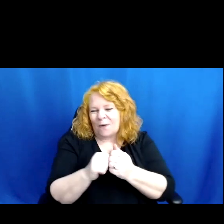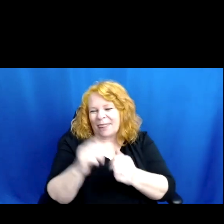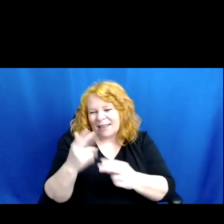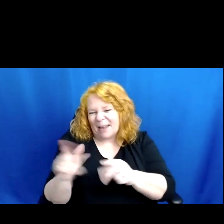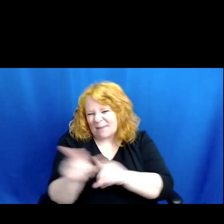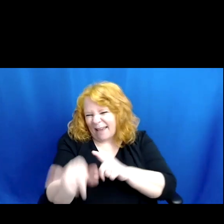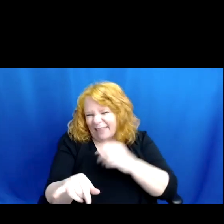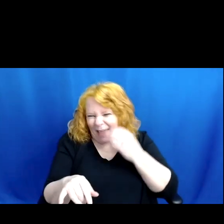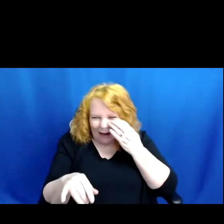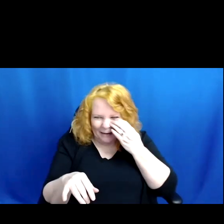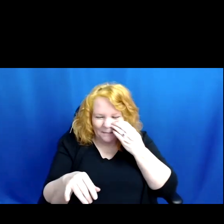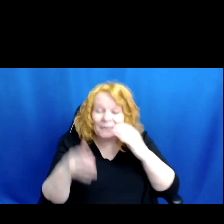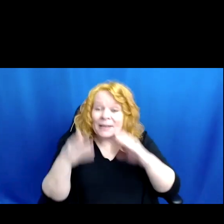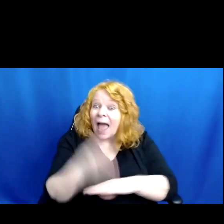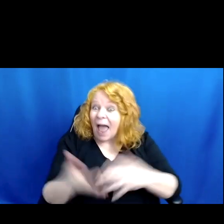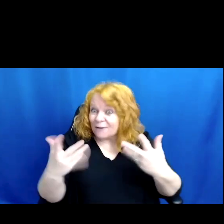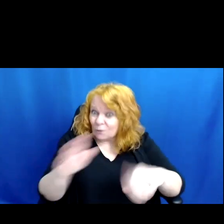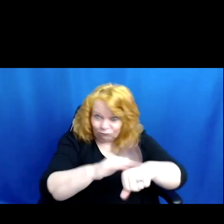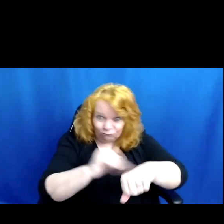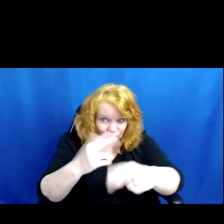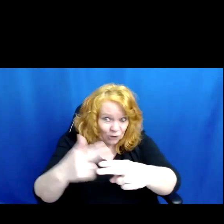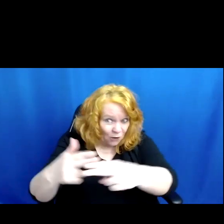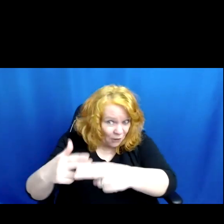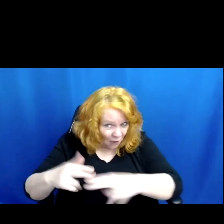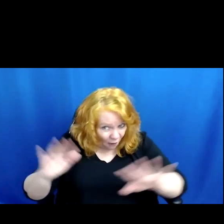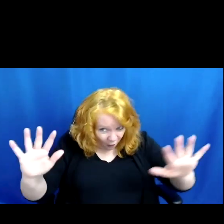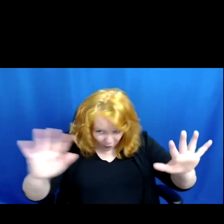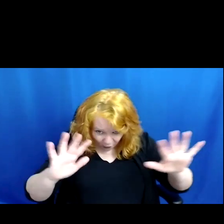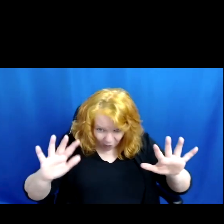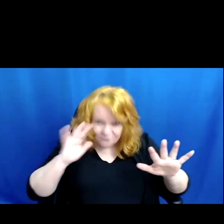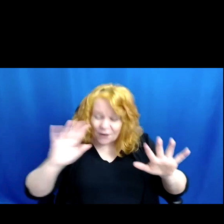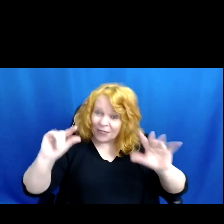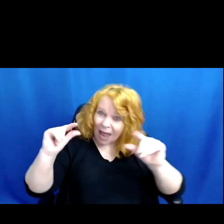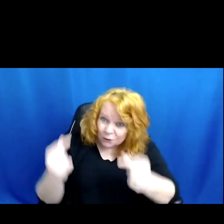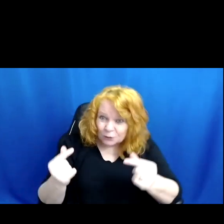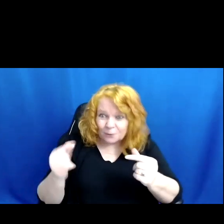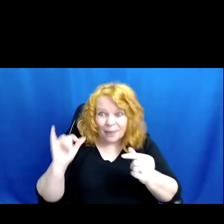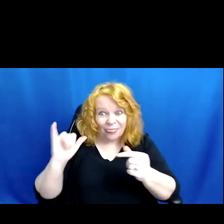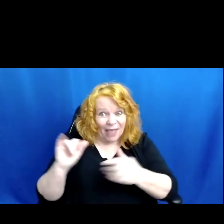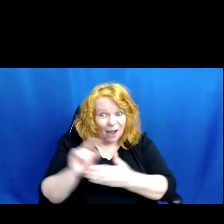When I have called out all of the names for that particular group in that week I then